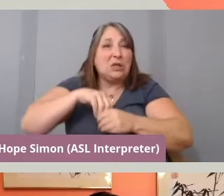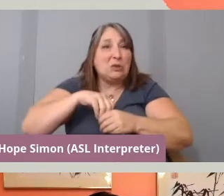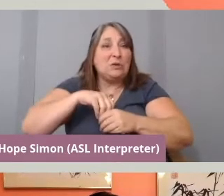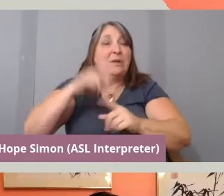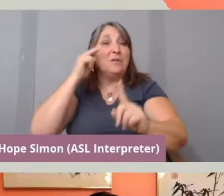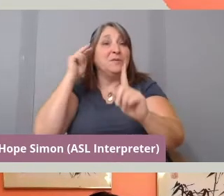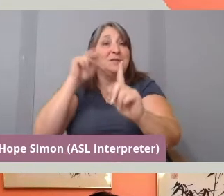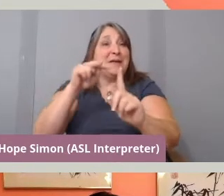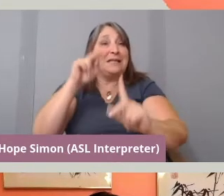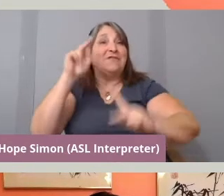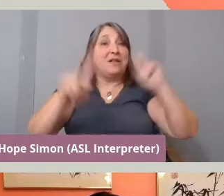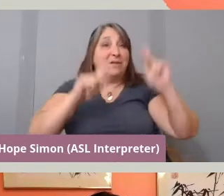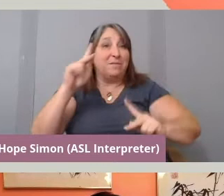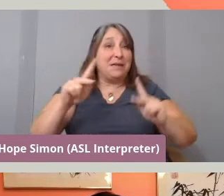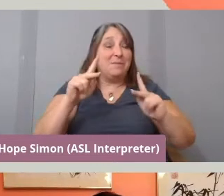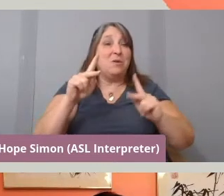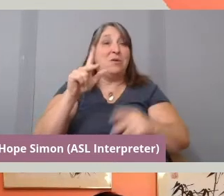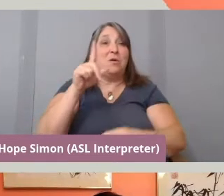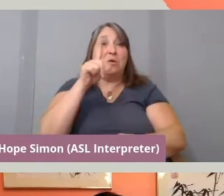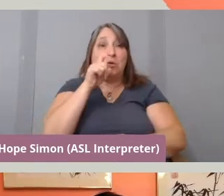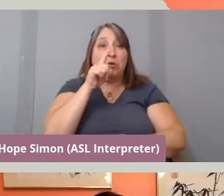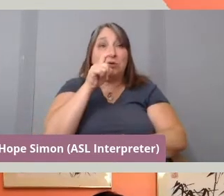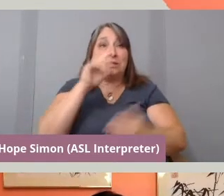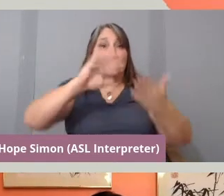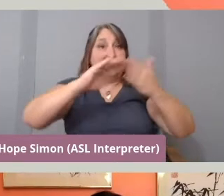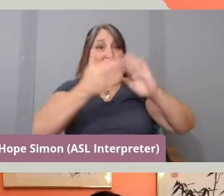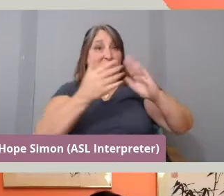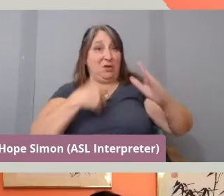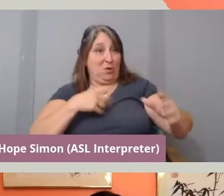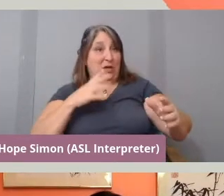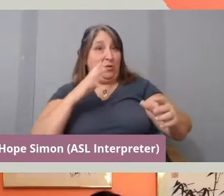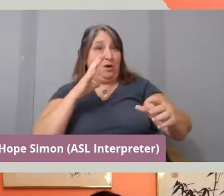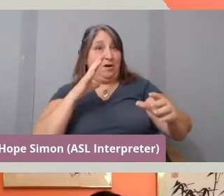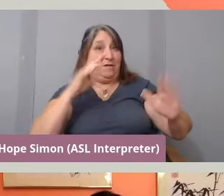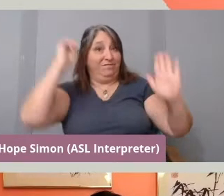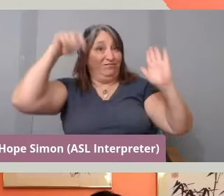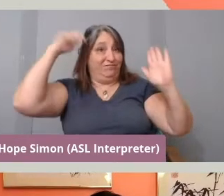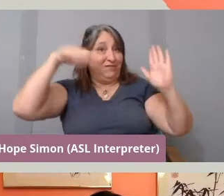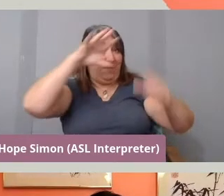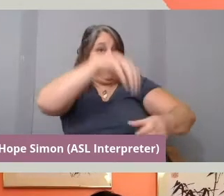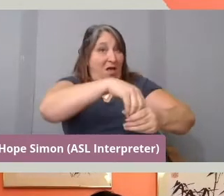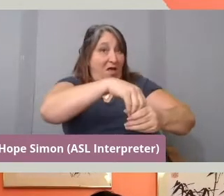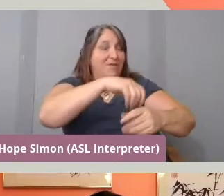of the people whose community we were involved with but what does it look like in relationship